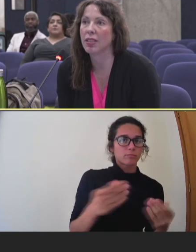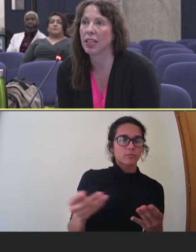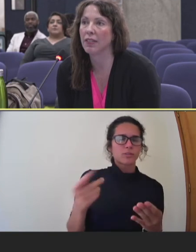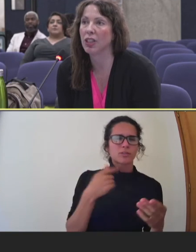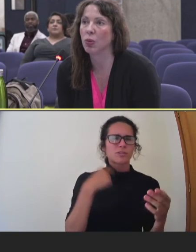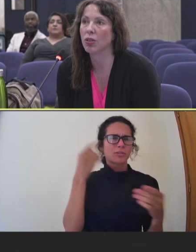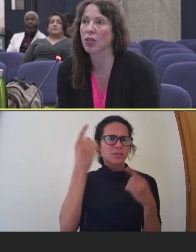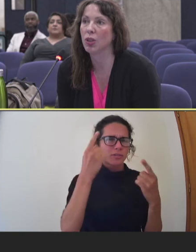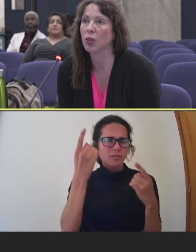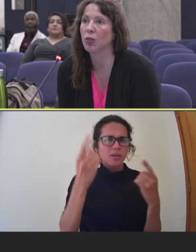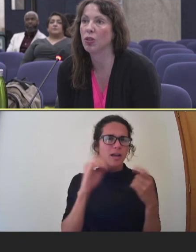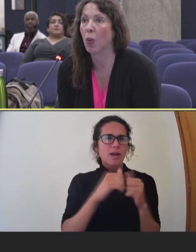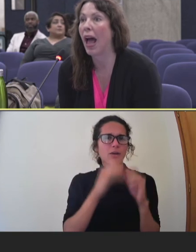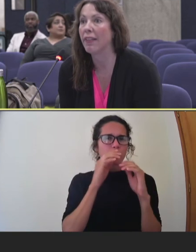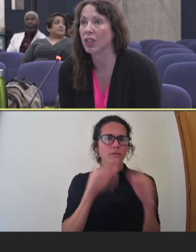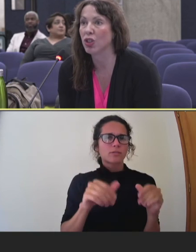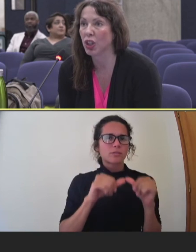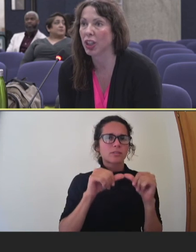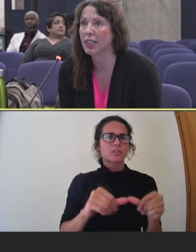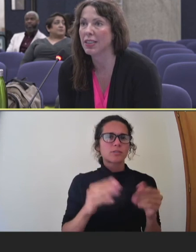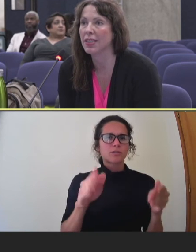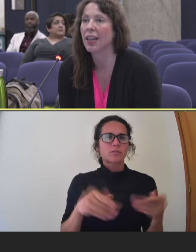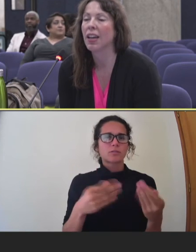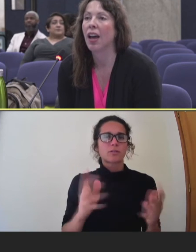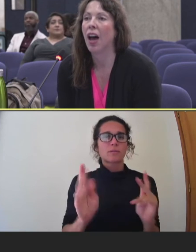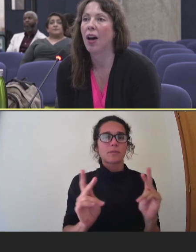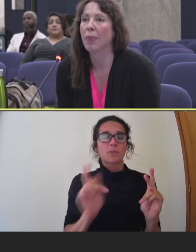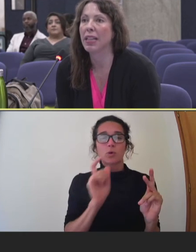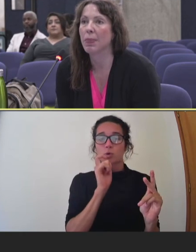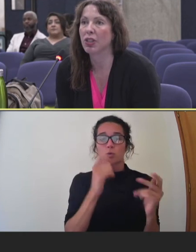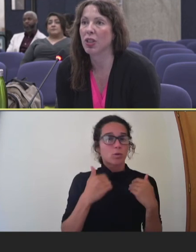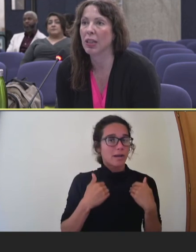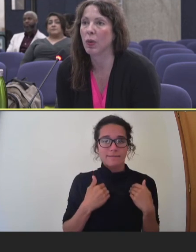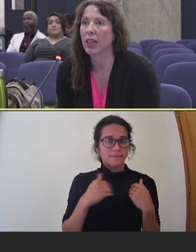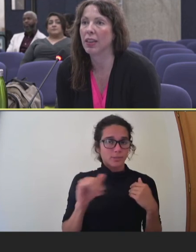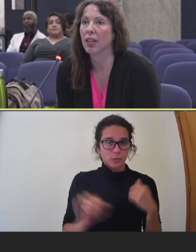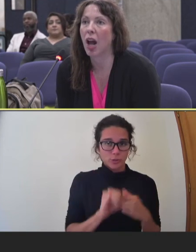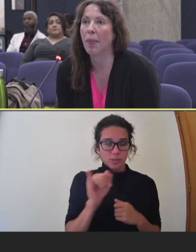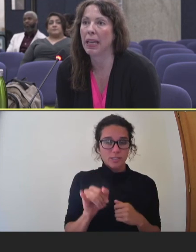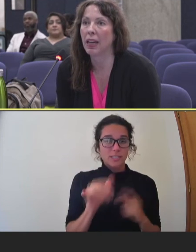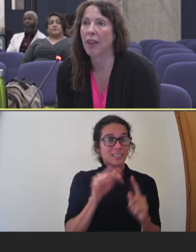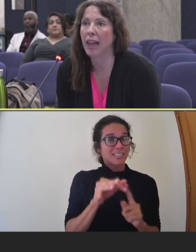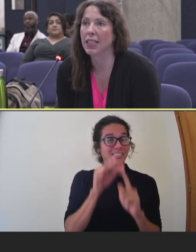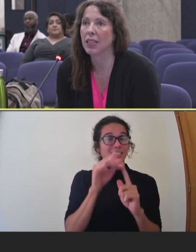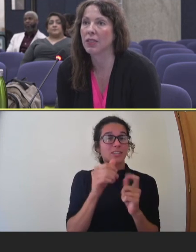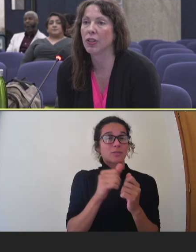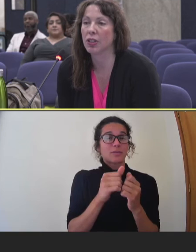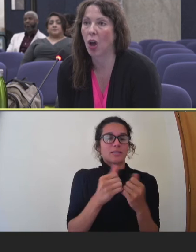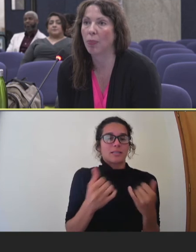individuals who don't have insurance especially with there not being a vaccines-for-adult